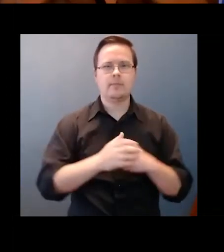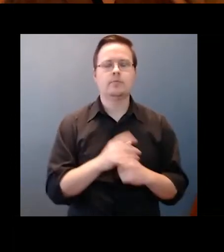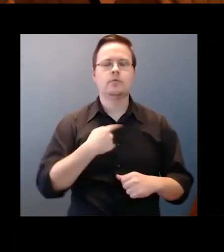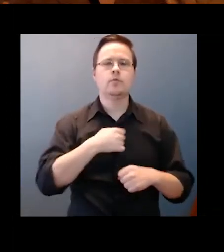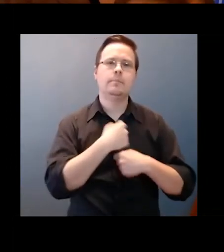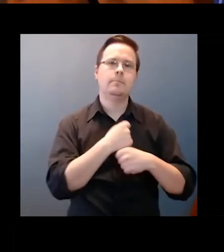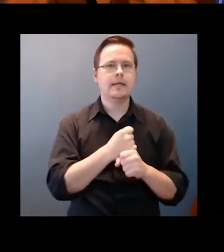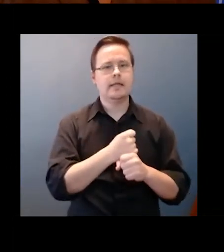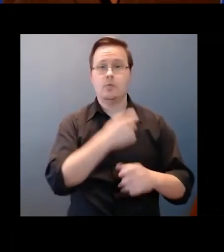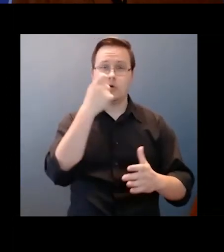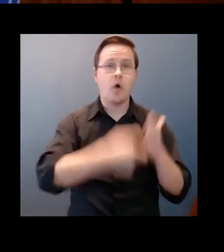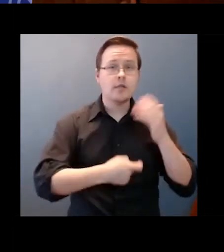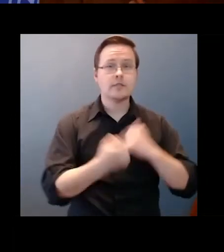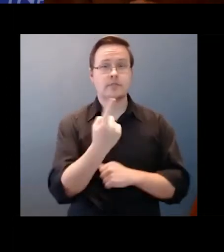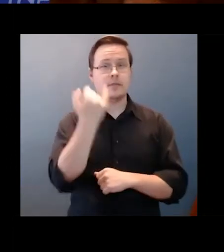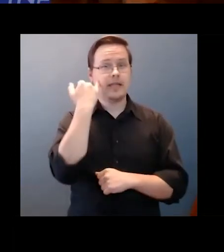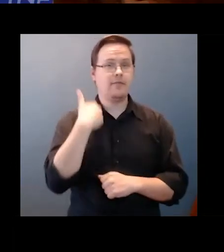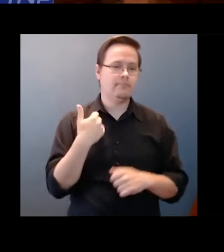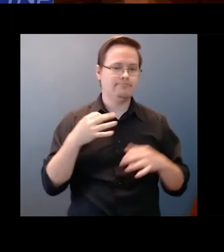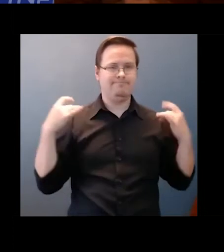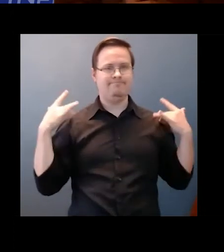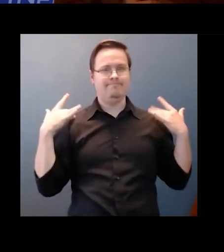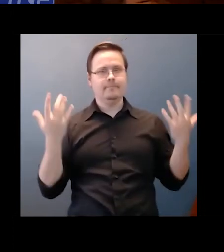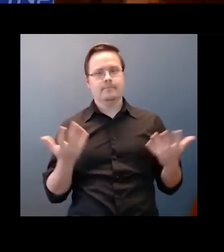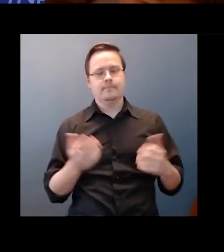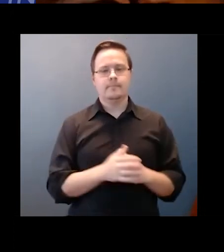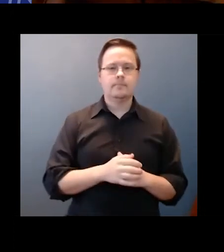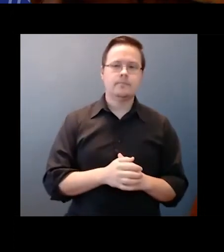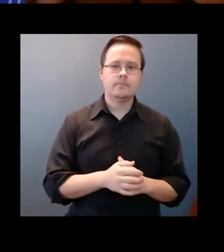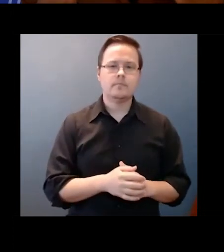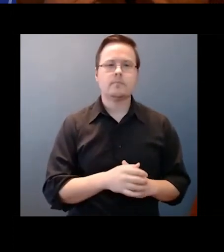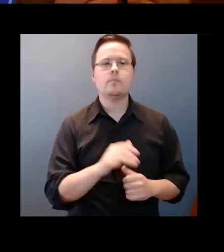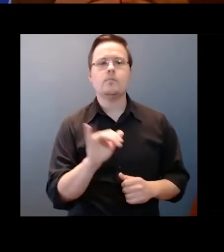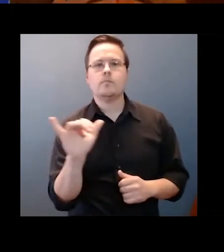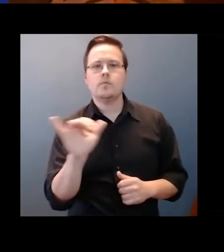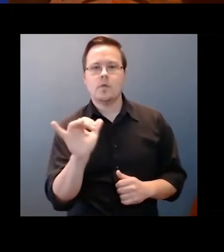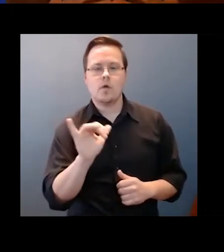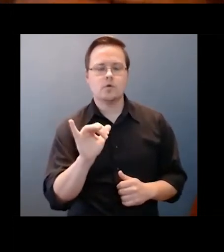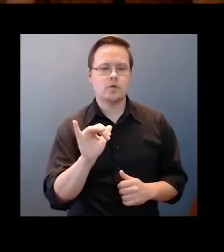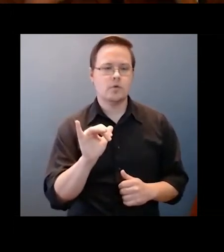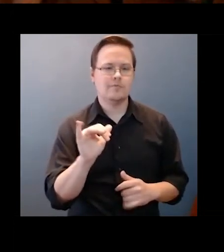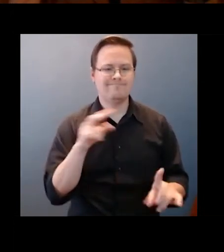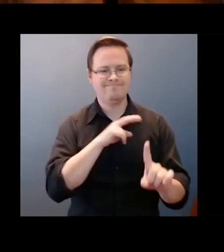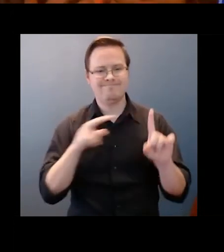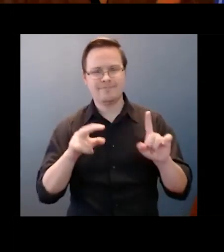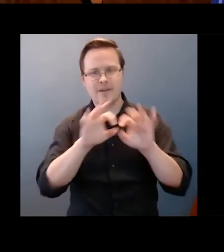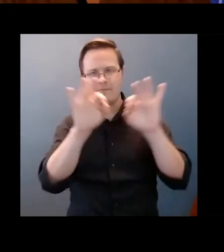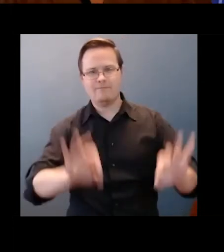cost them something not to take it on. We also framed this over surveillance oversight ordinance